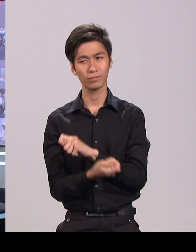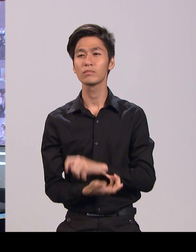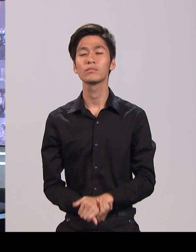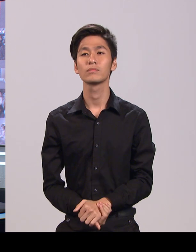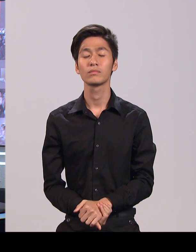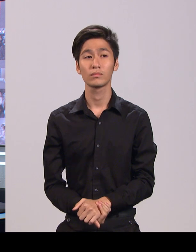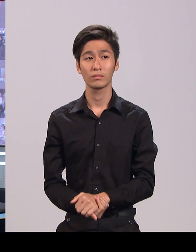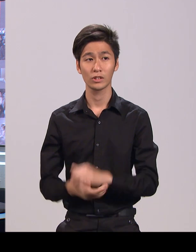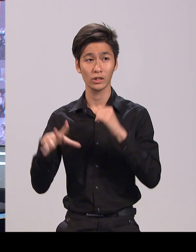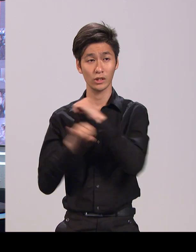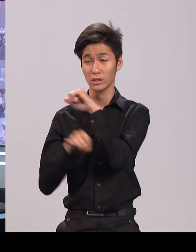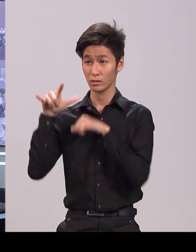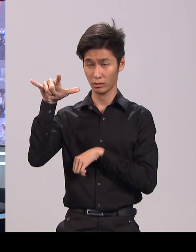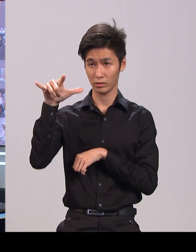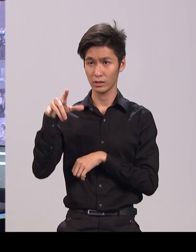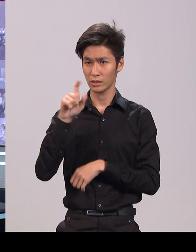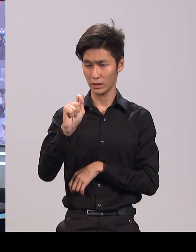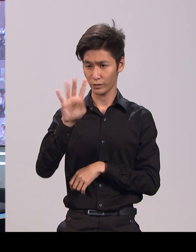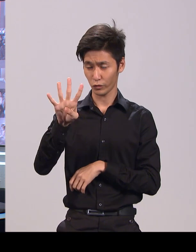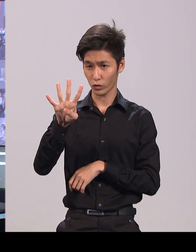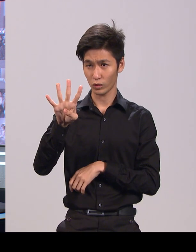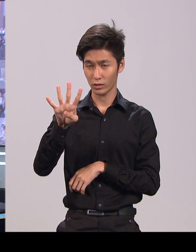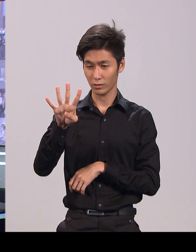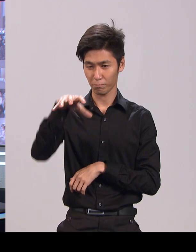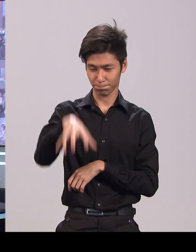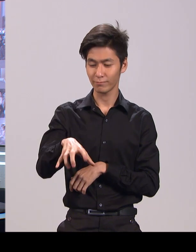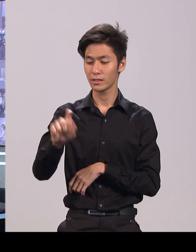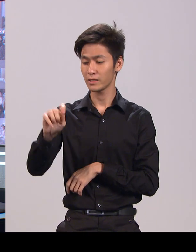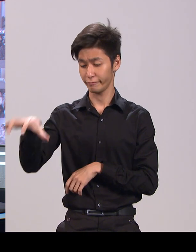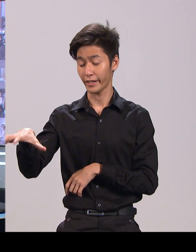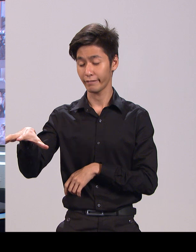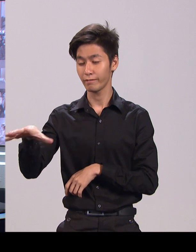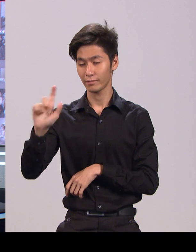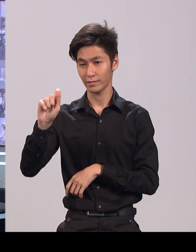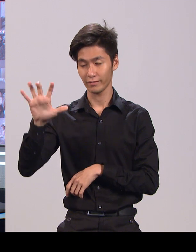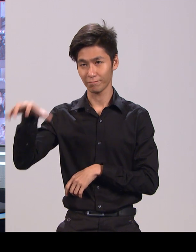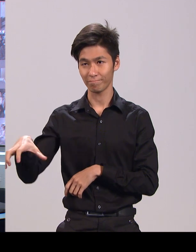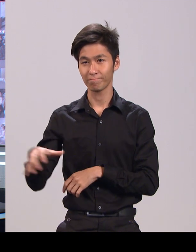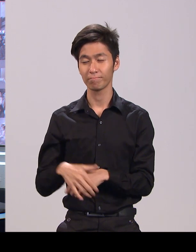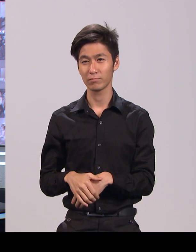Changi Airport with T4 coming up and T5 later, will be a shining jewel.